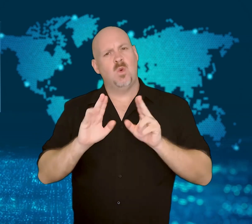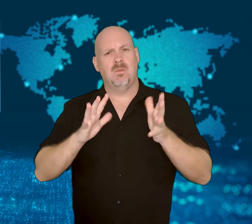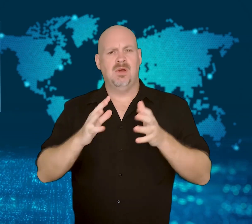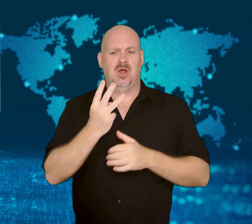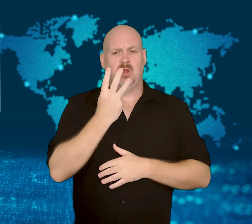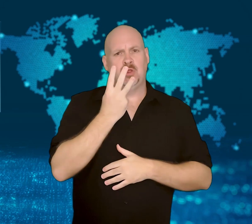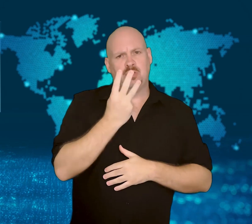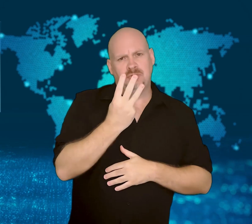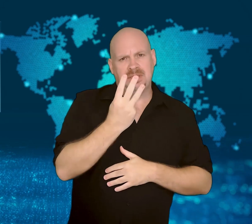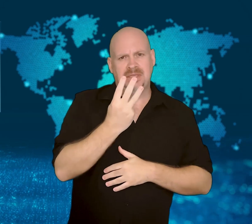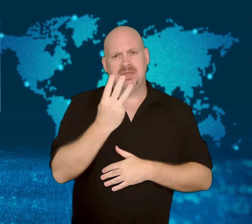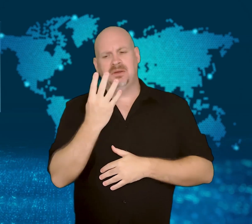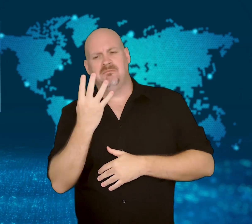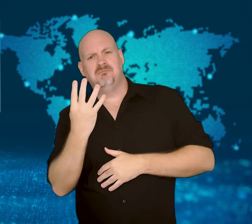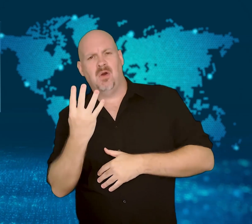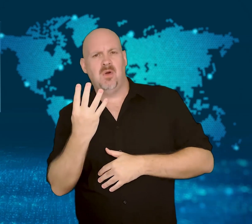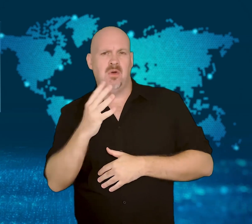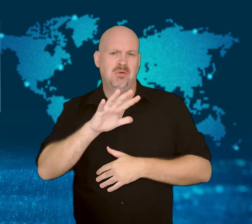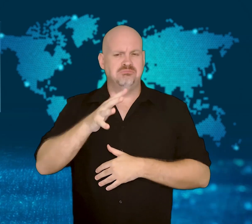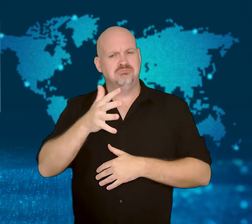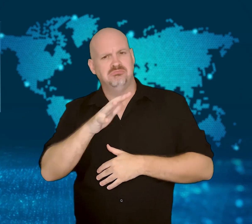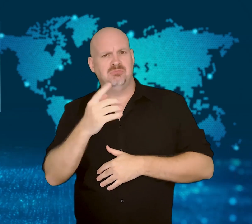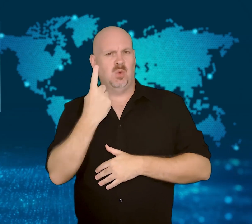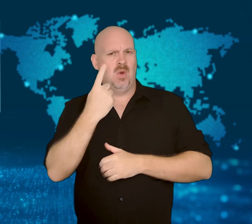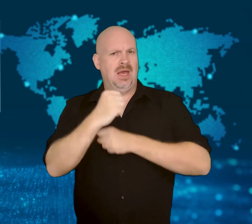rain every year.